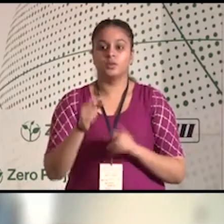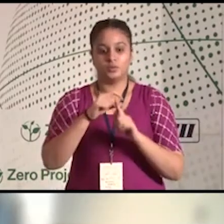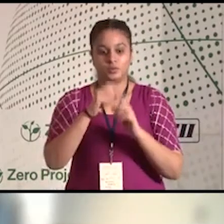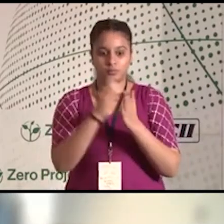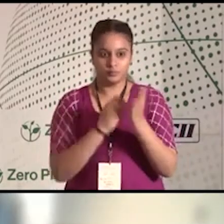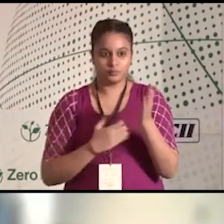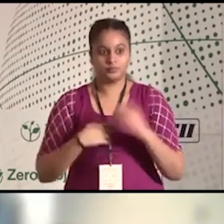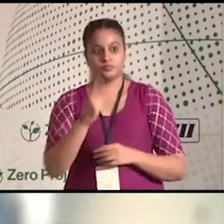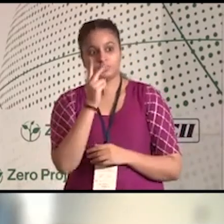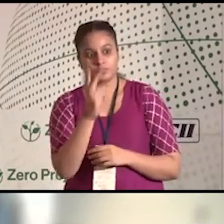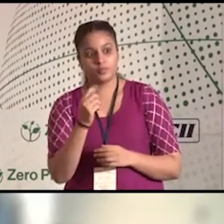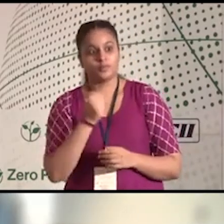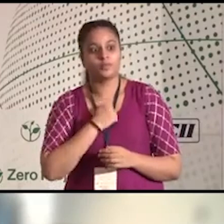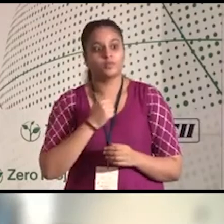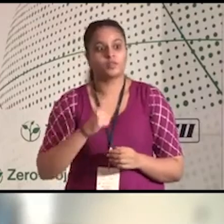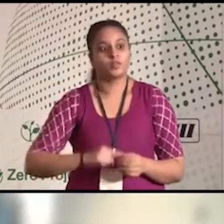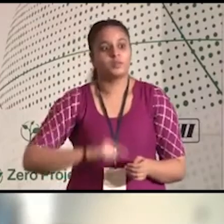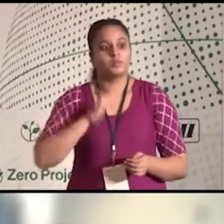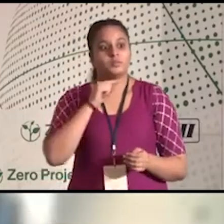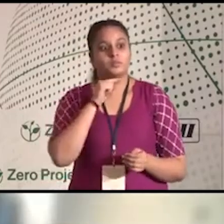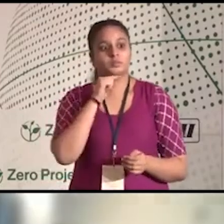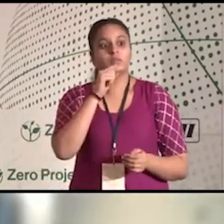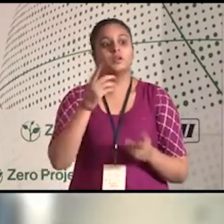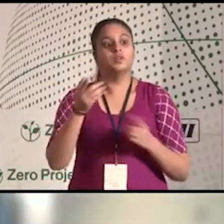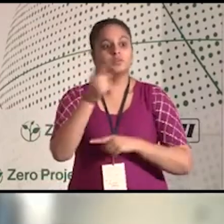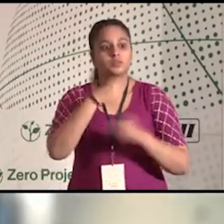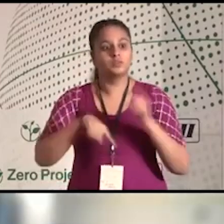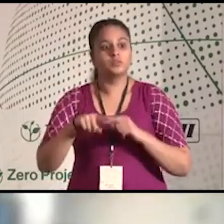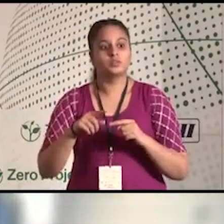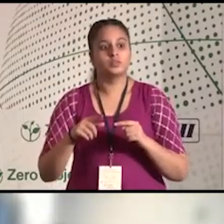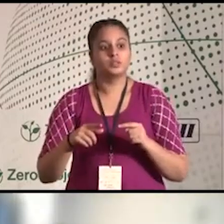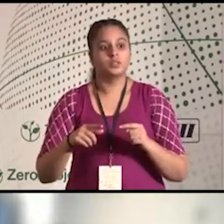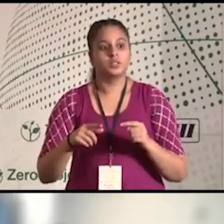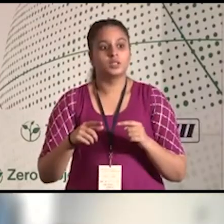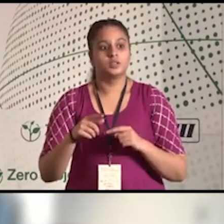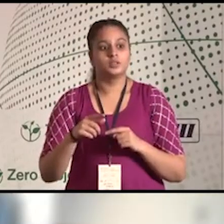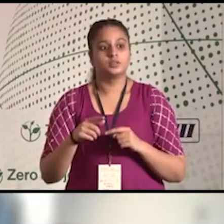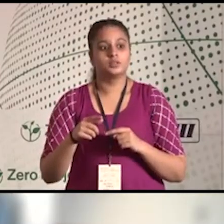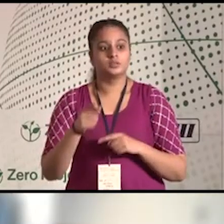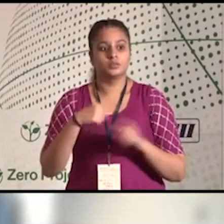I'm a very proud graduate of Syracuse University Law School who has a disability